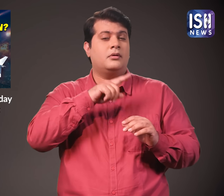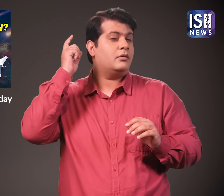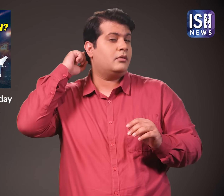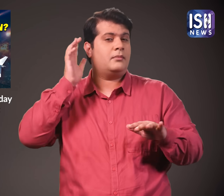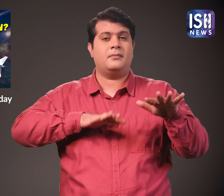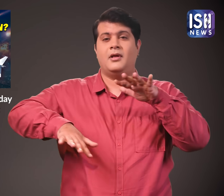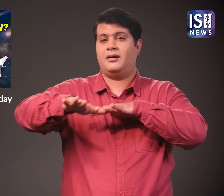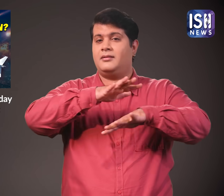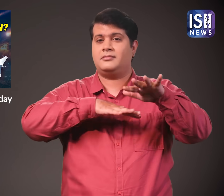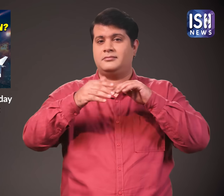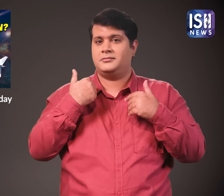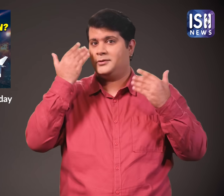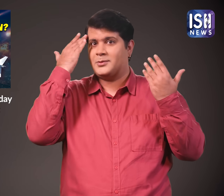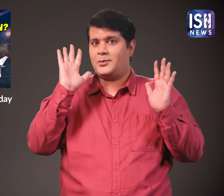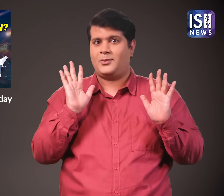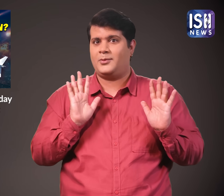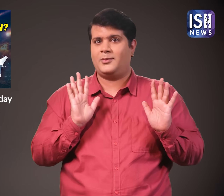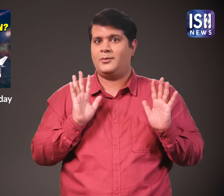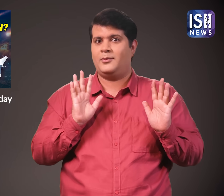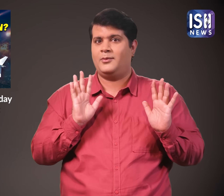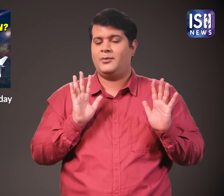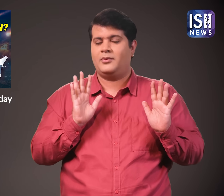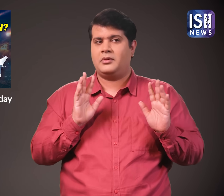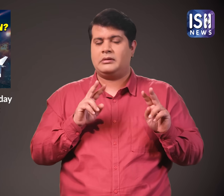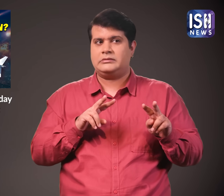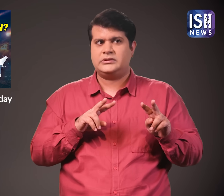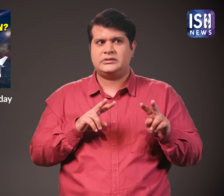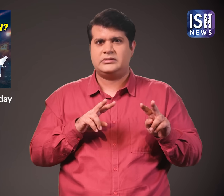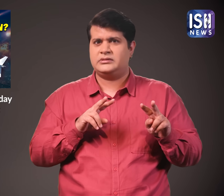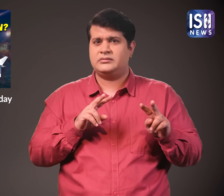But, the actual plan is still unknown.